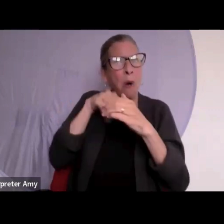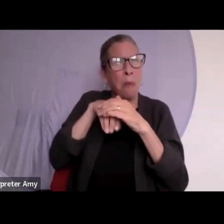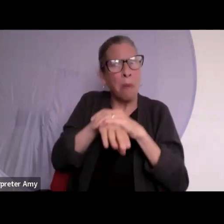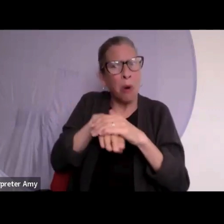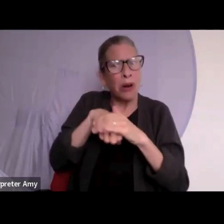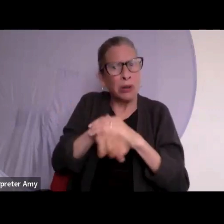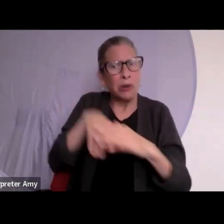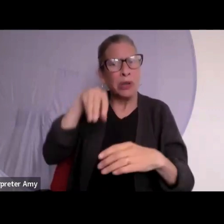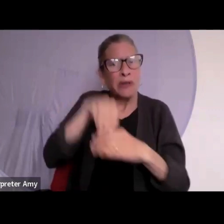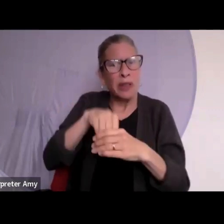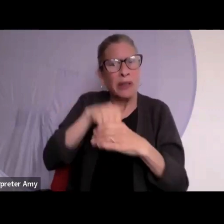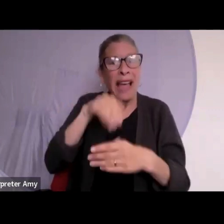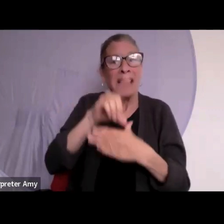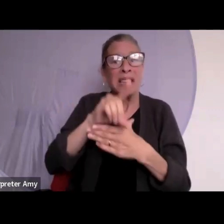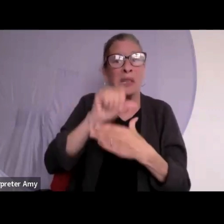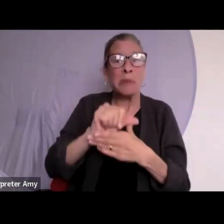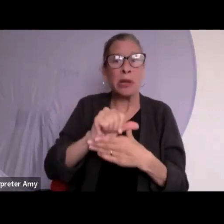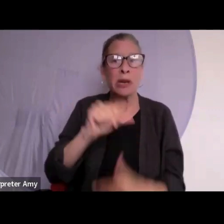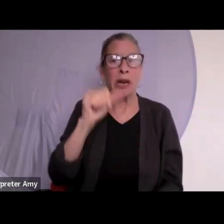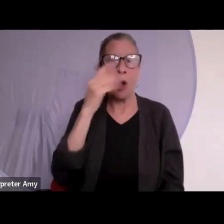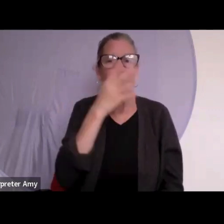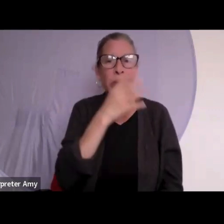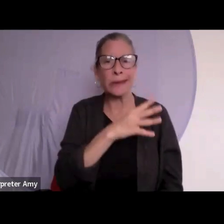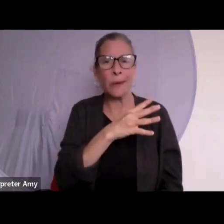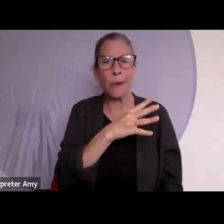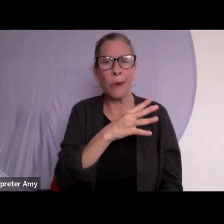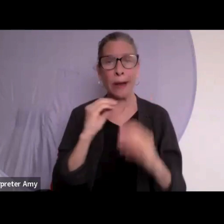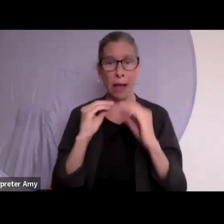the list. At first, they corrected that. And then they